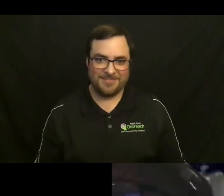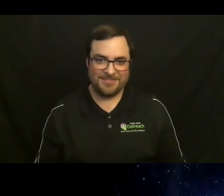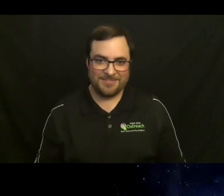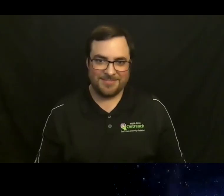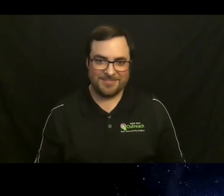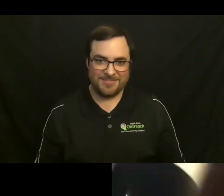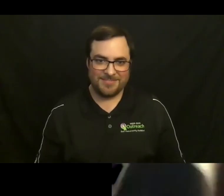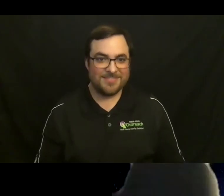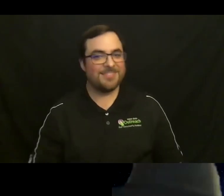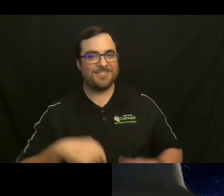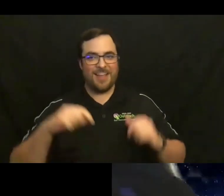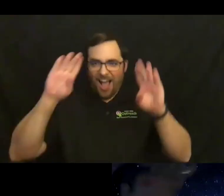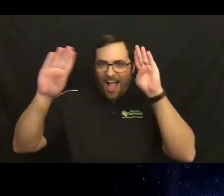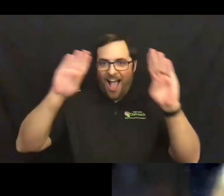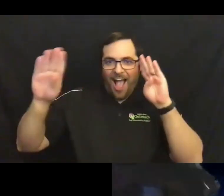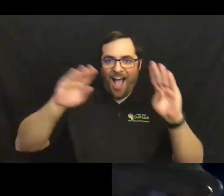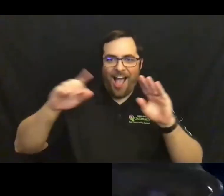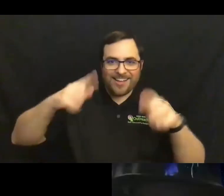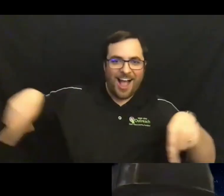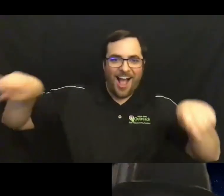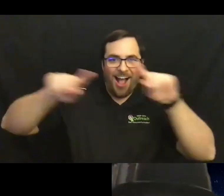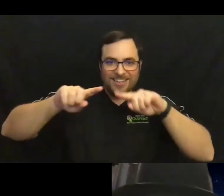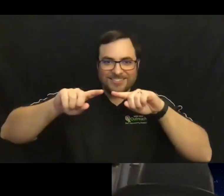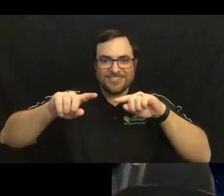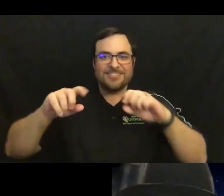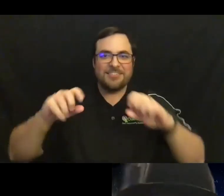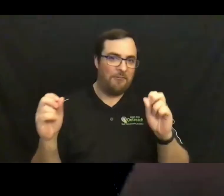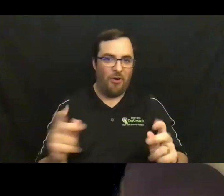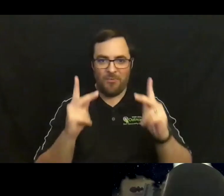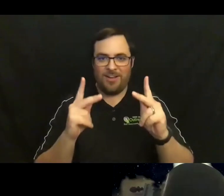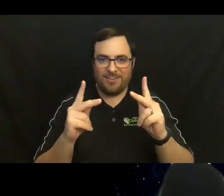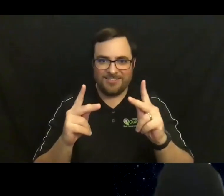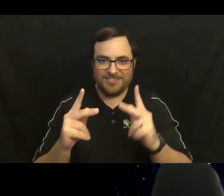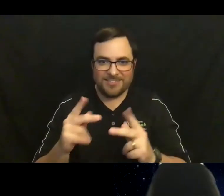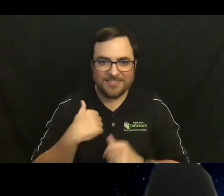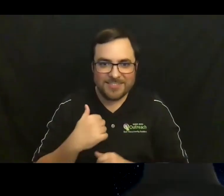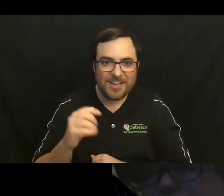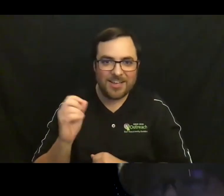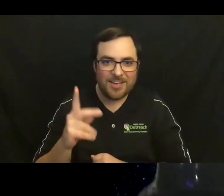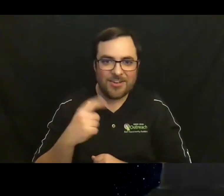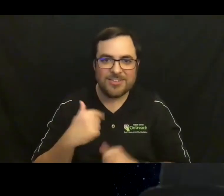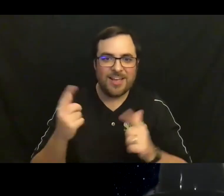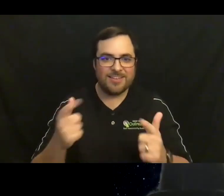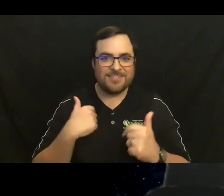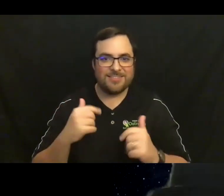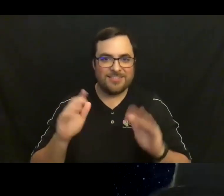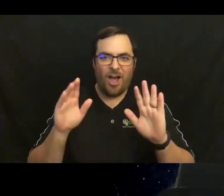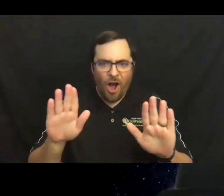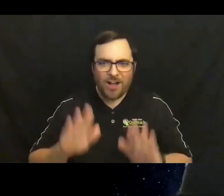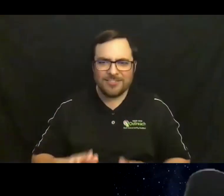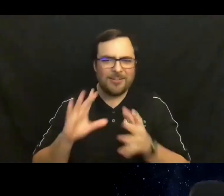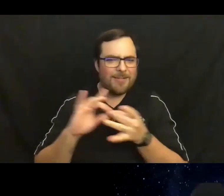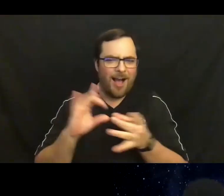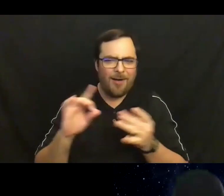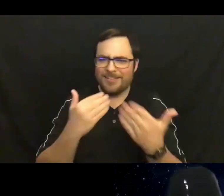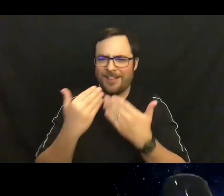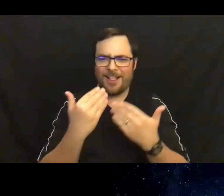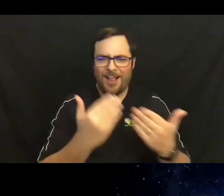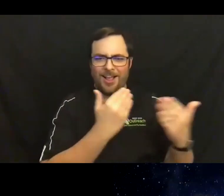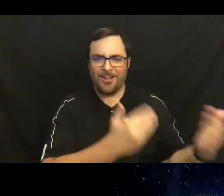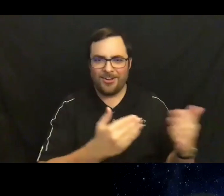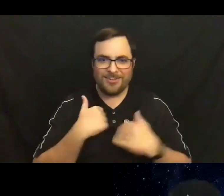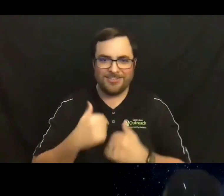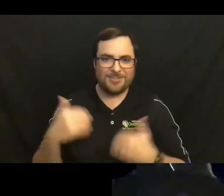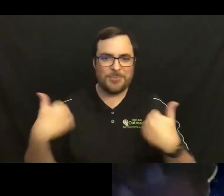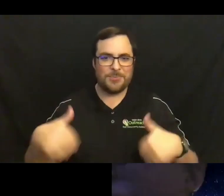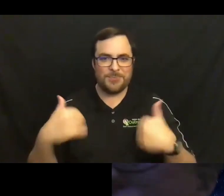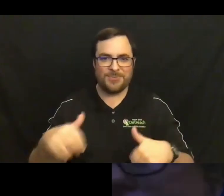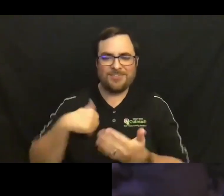Nick: Hi guys! Ok! What are your awesome comments to the dancer star?